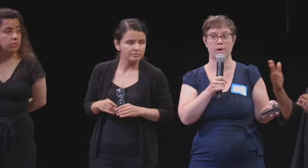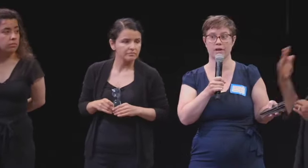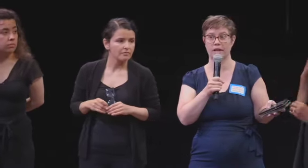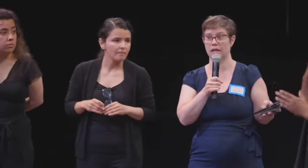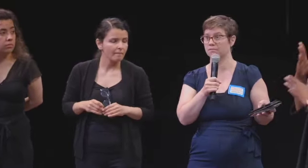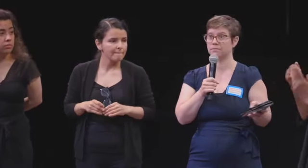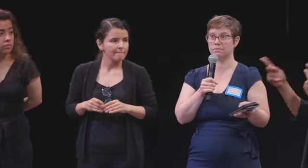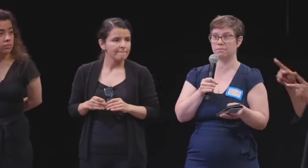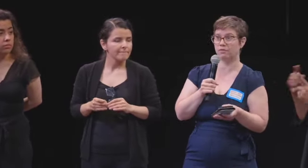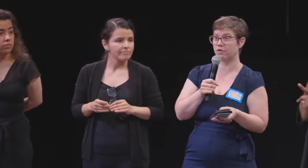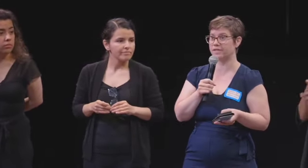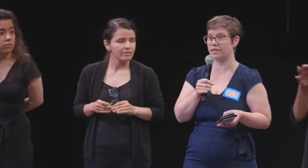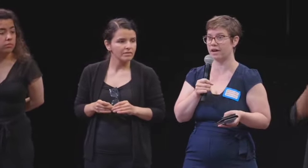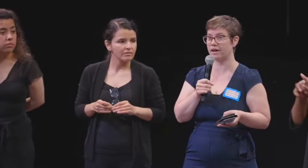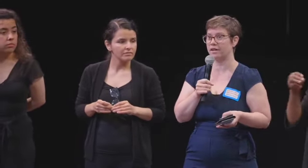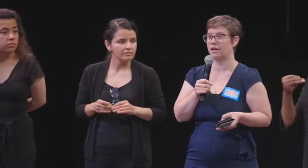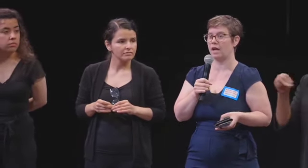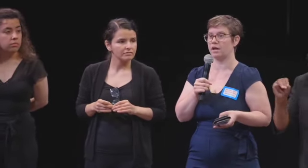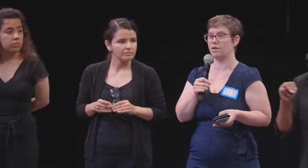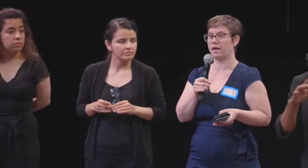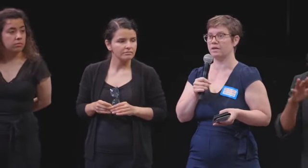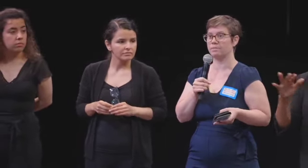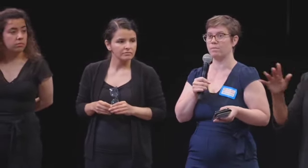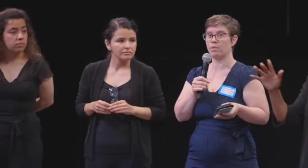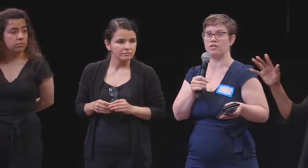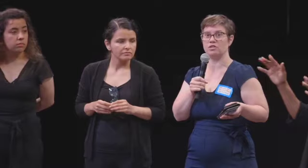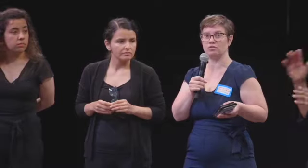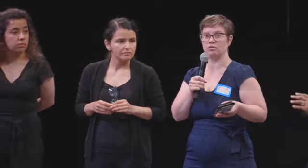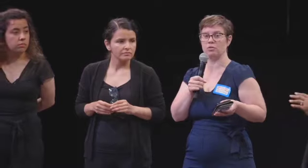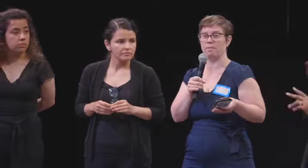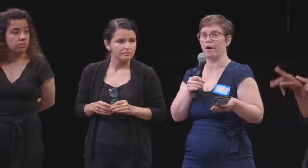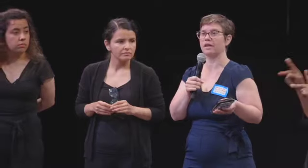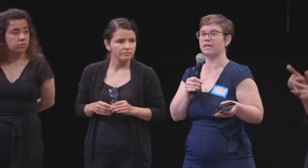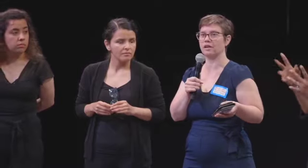there were marketing folks out there. I know that people want to market